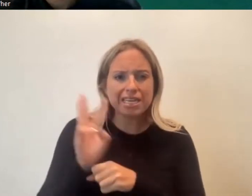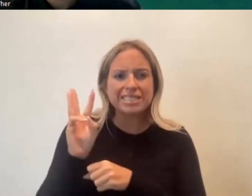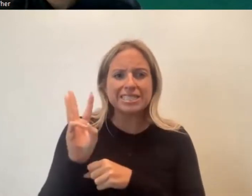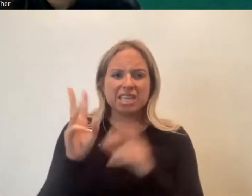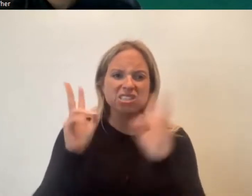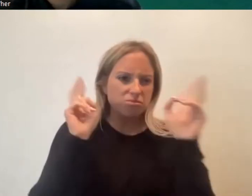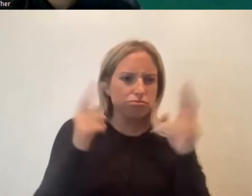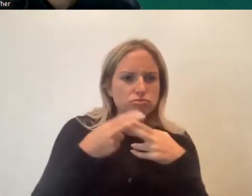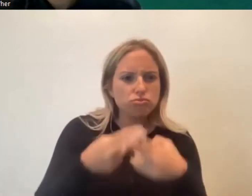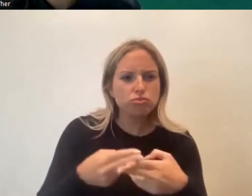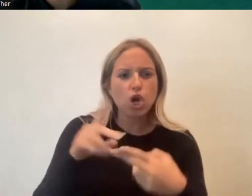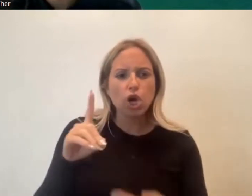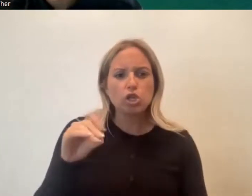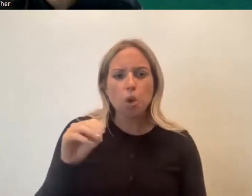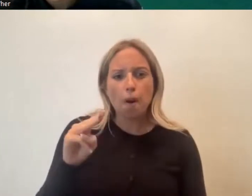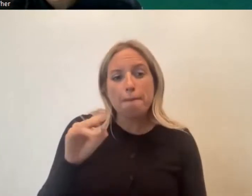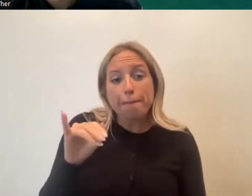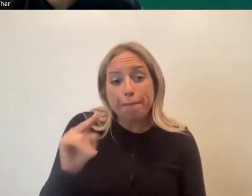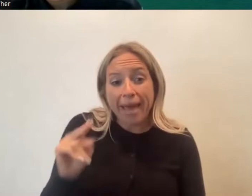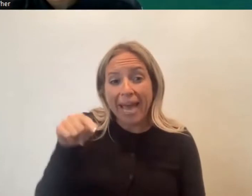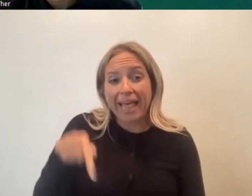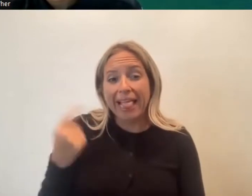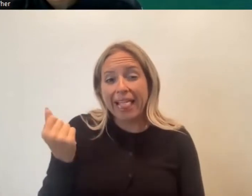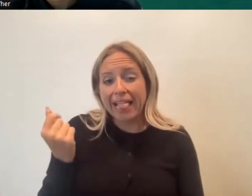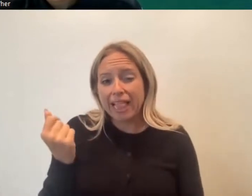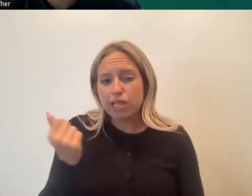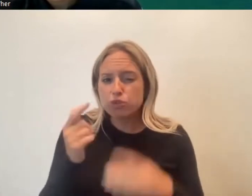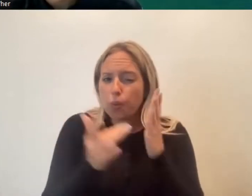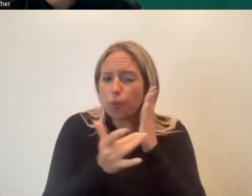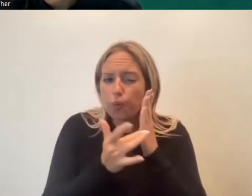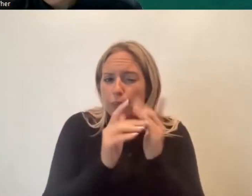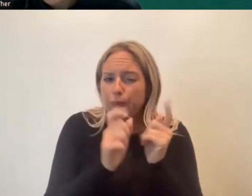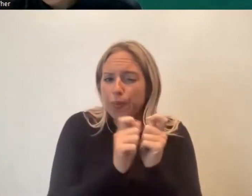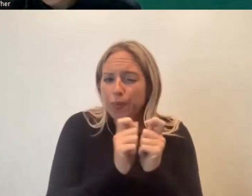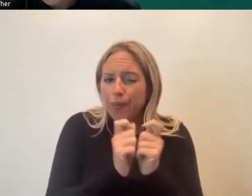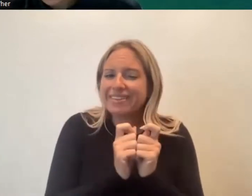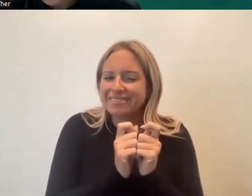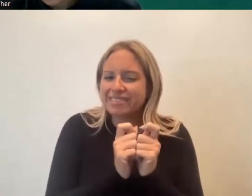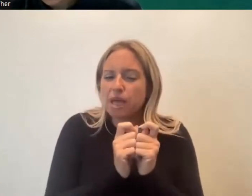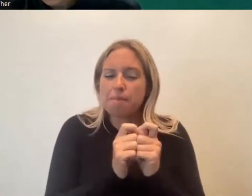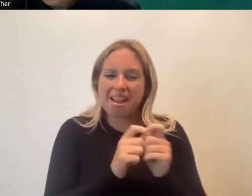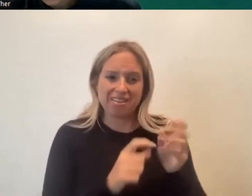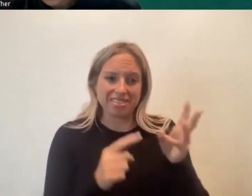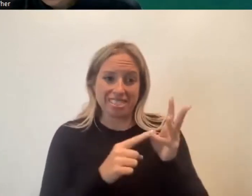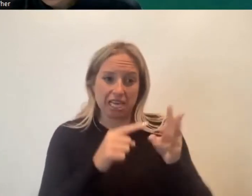And this is getting a little too technical in some regards, but essentially they are